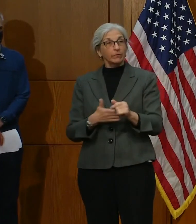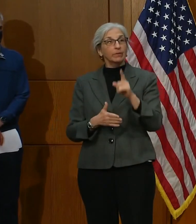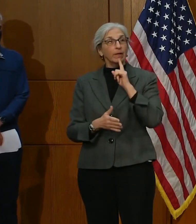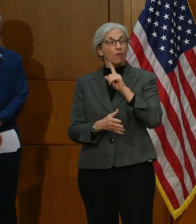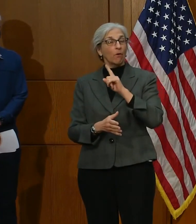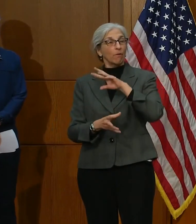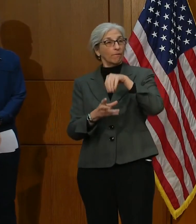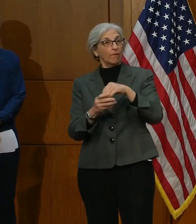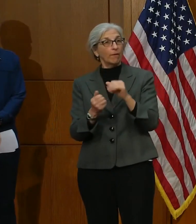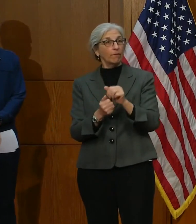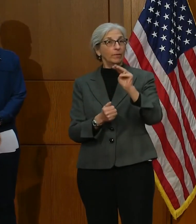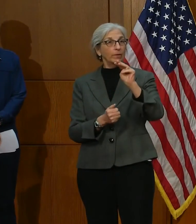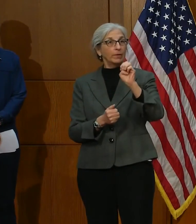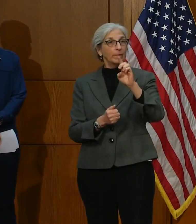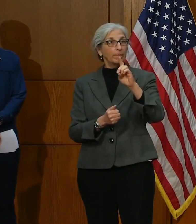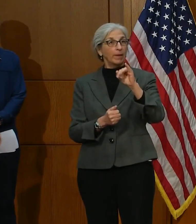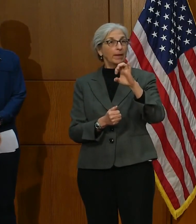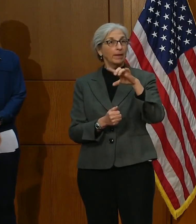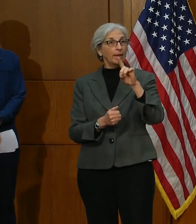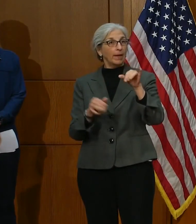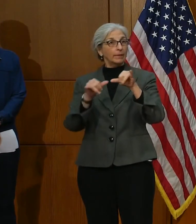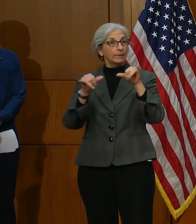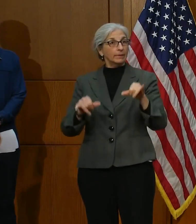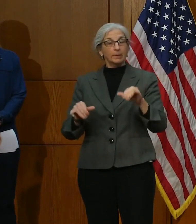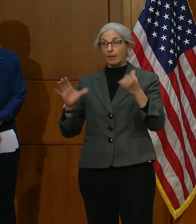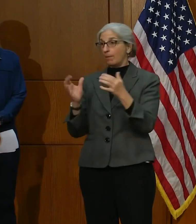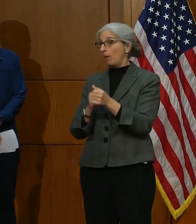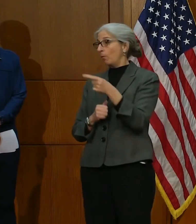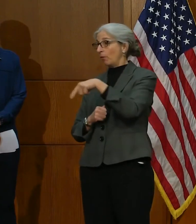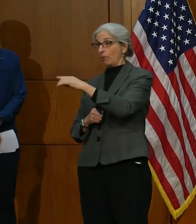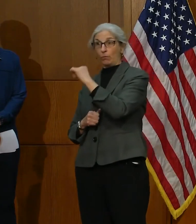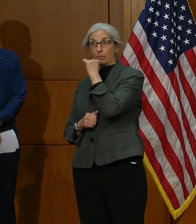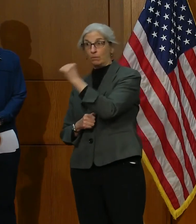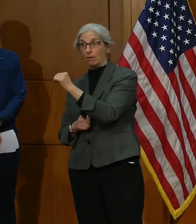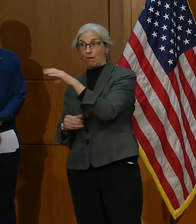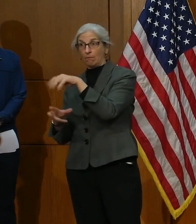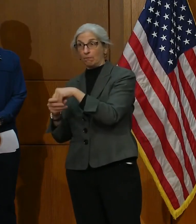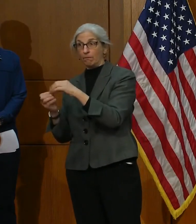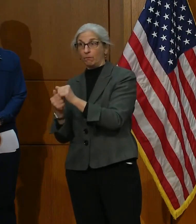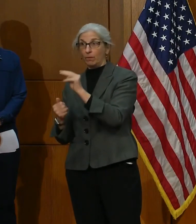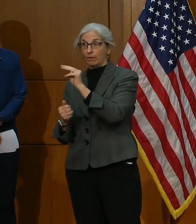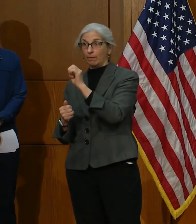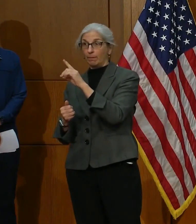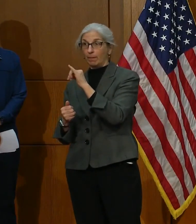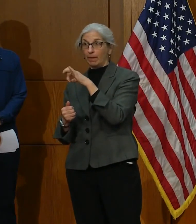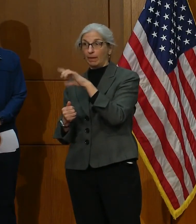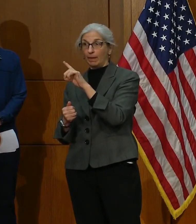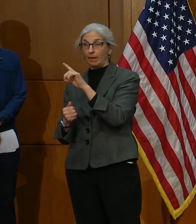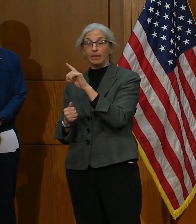QUESTION REALLY WAS ABOUT HOME HEALTH PROVIDERS THAT ARE ENROLLED IN THE MEDICAID SYSTEM VERSUS THOSE THAT AREN'T AND